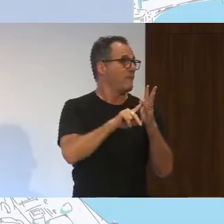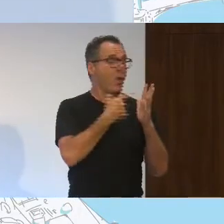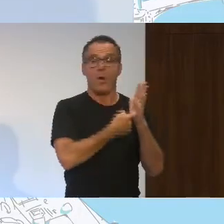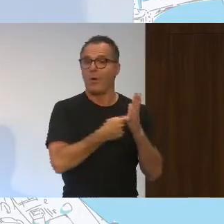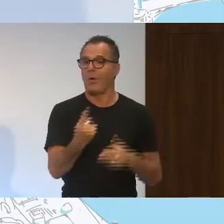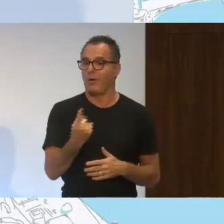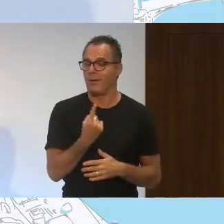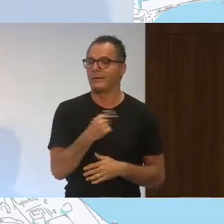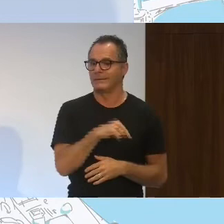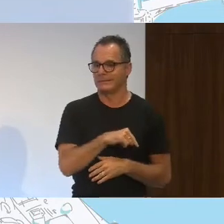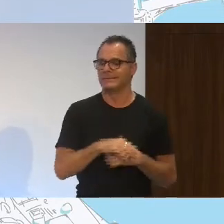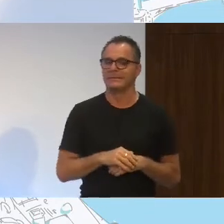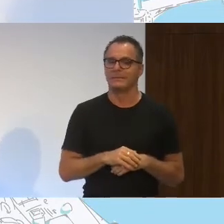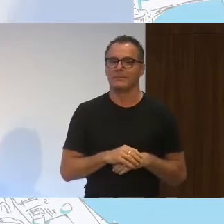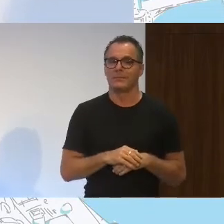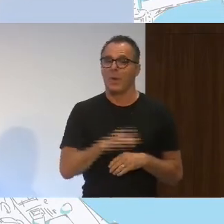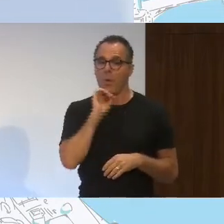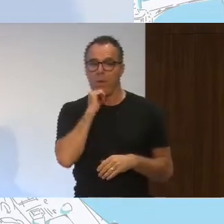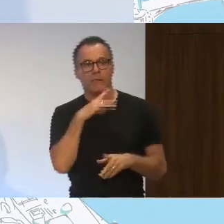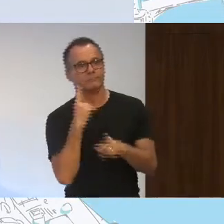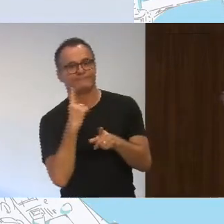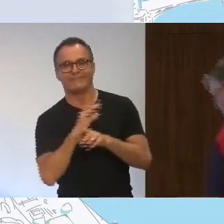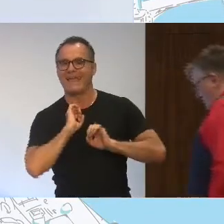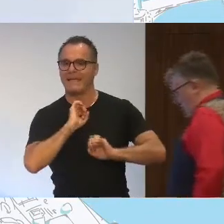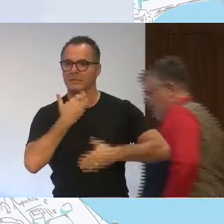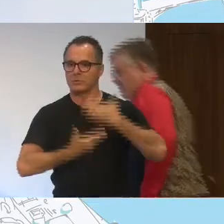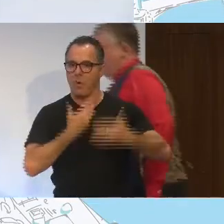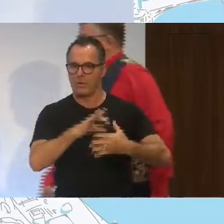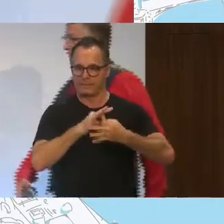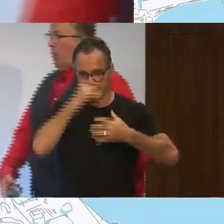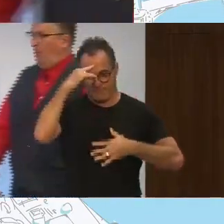Who is also going to share his story?